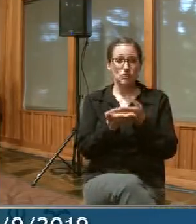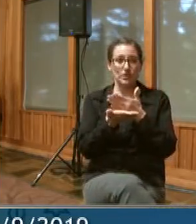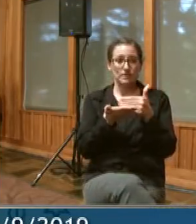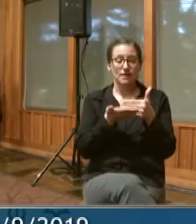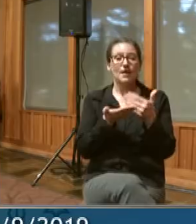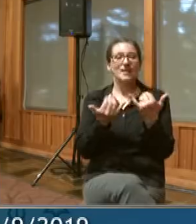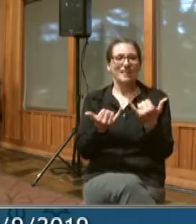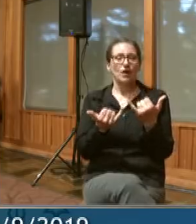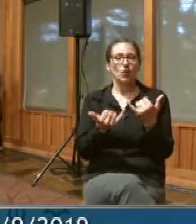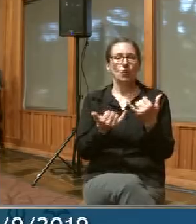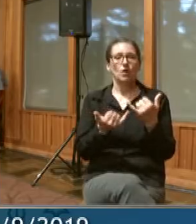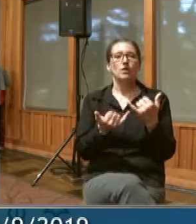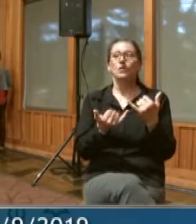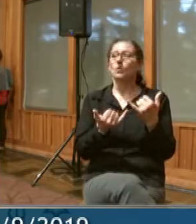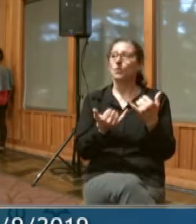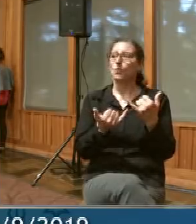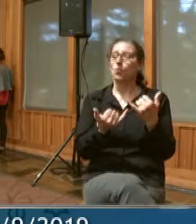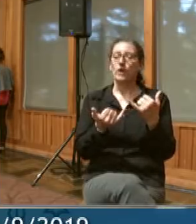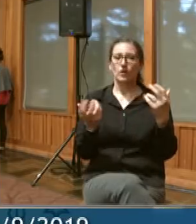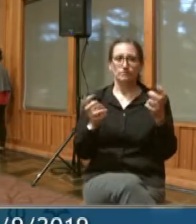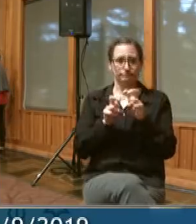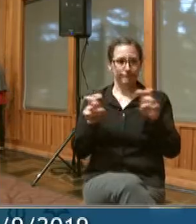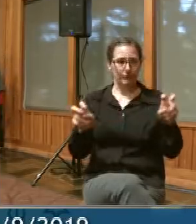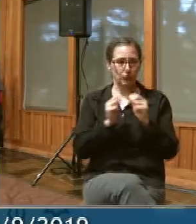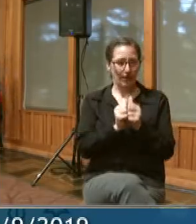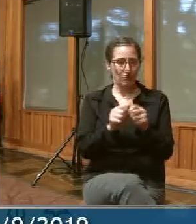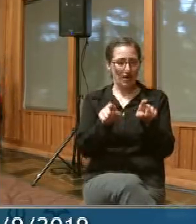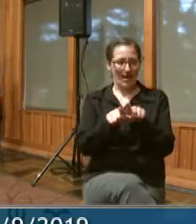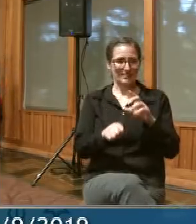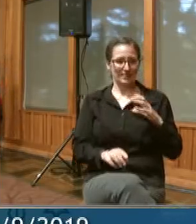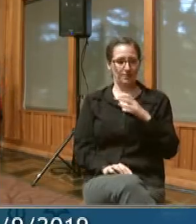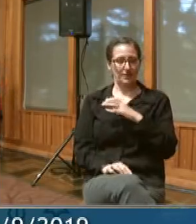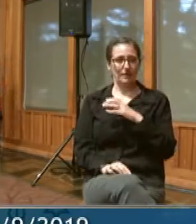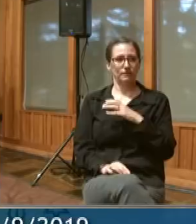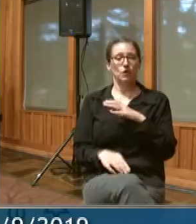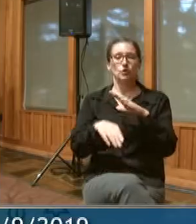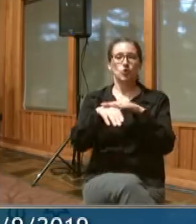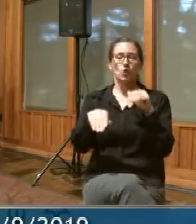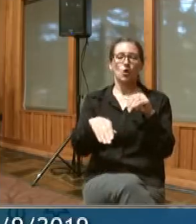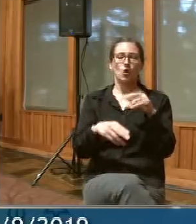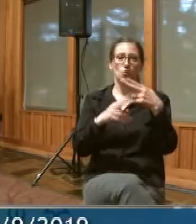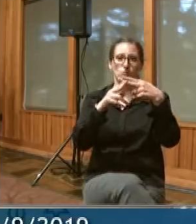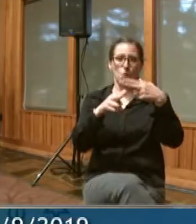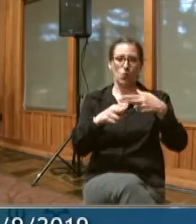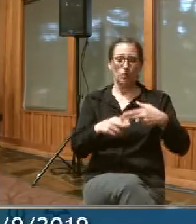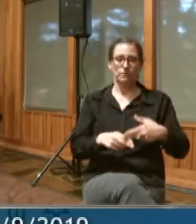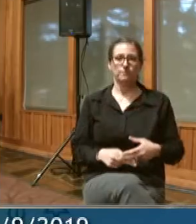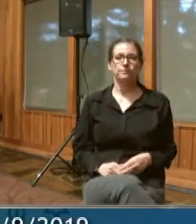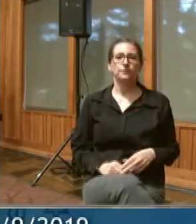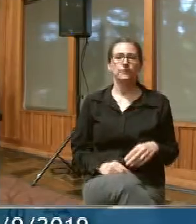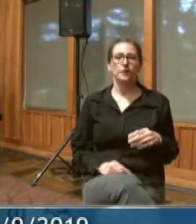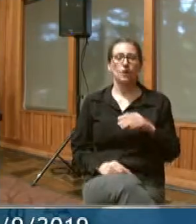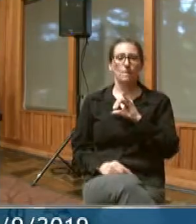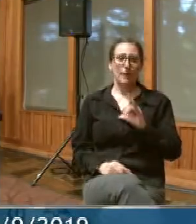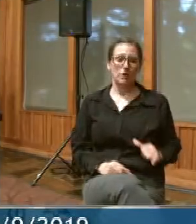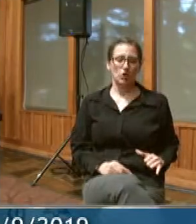IS THE MAIN REASON YOU'RE ALL HERE. FIRST THE PROSPER PORTLAND BUDGET WE'RE NOW CONVENED AS THE PROSPER PORTLAND BUDGET COMMITTEE.